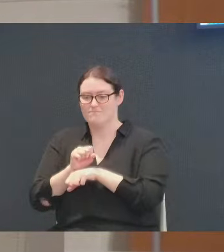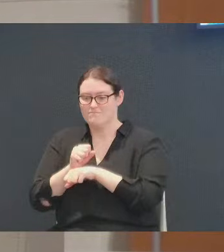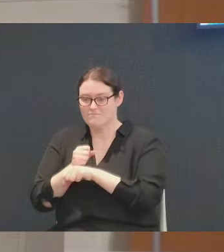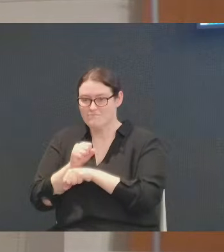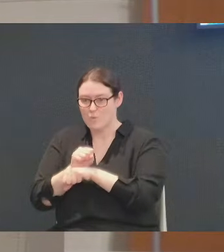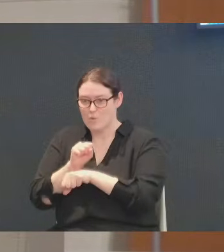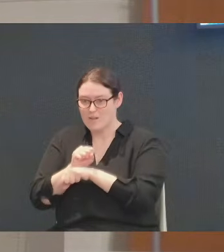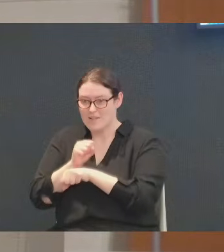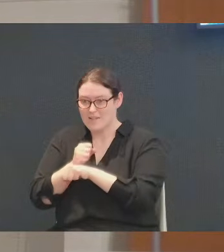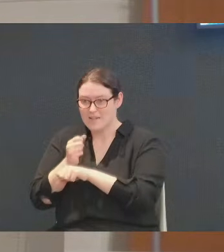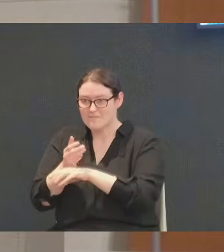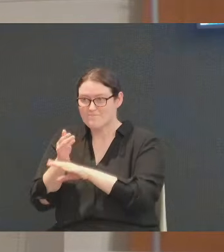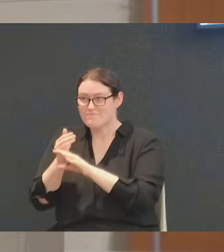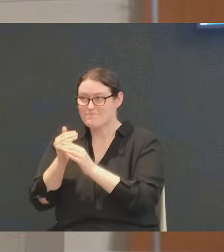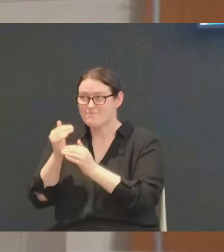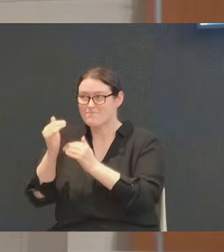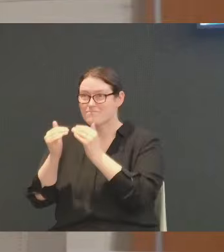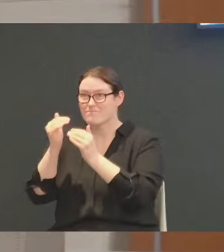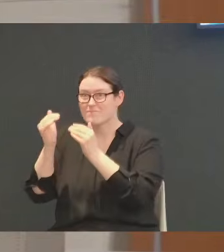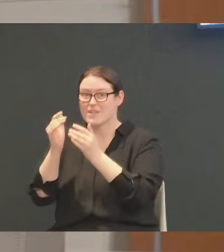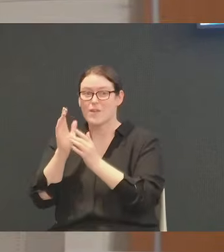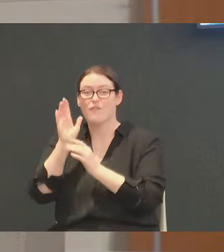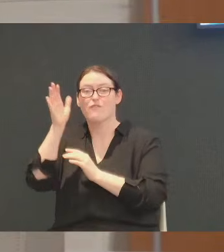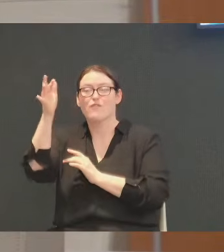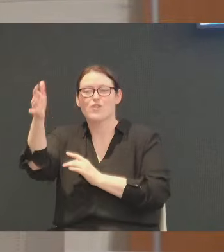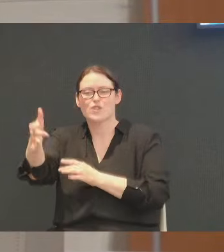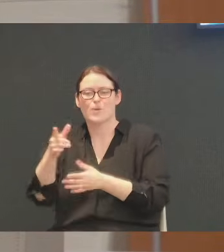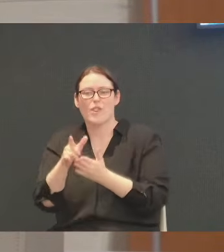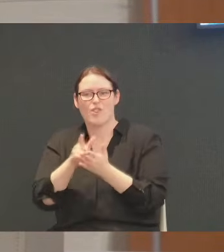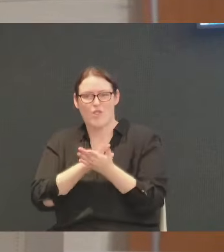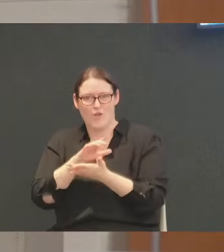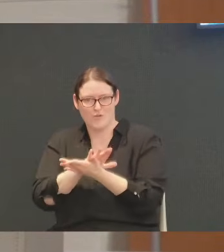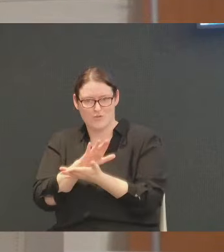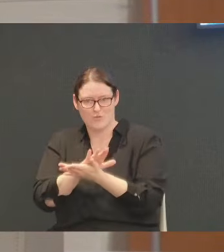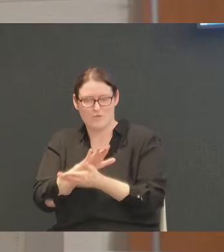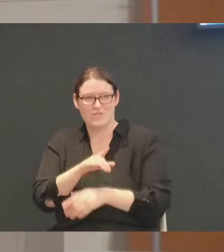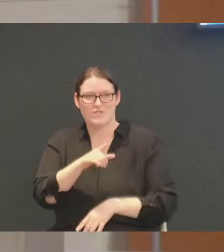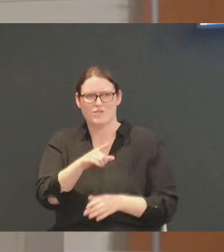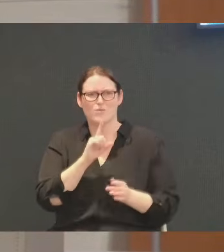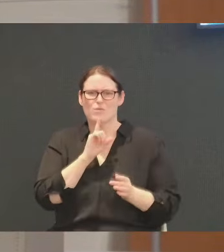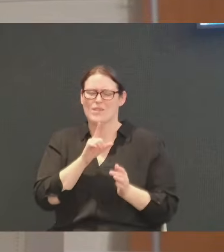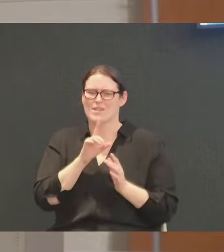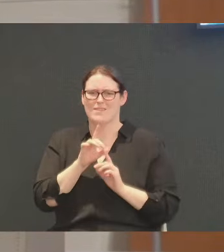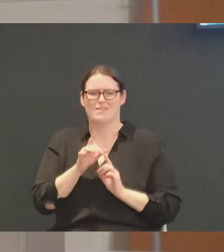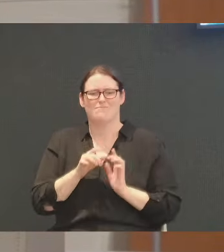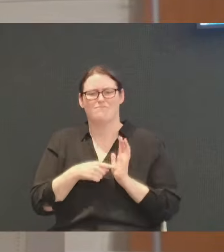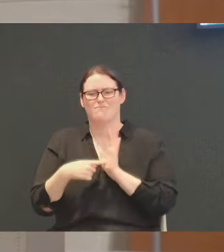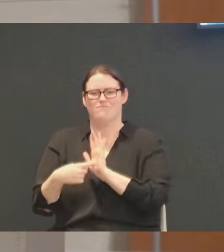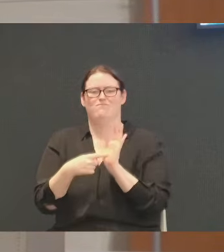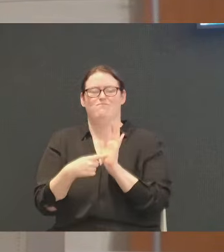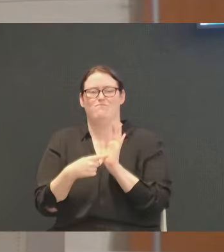dream of attending law school. And whereas Sunny exemplifies the belief that by continuously